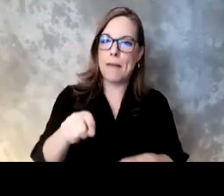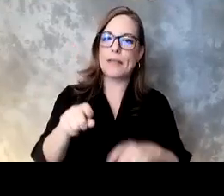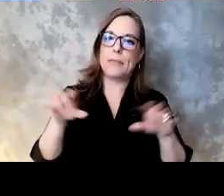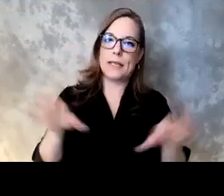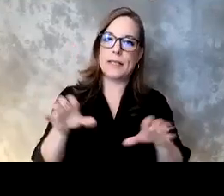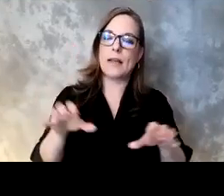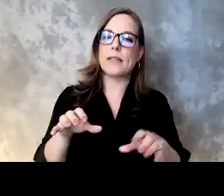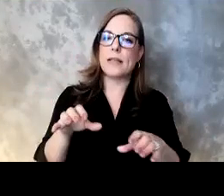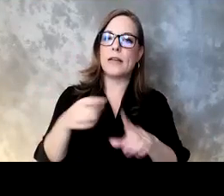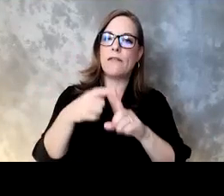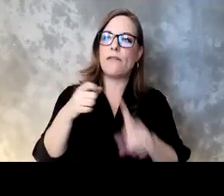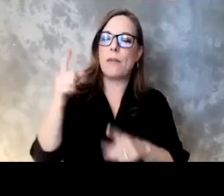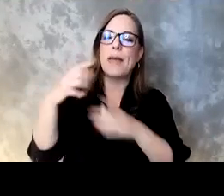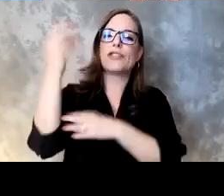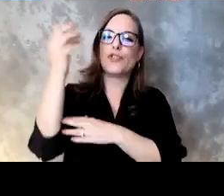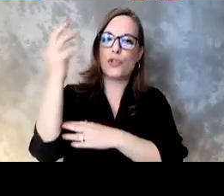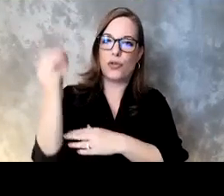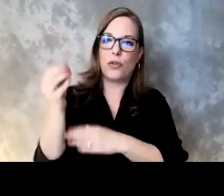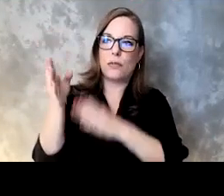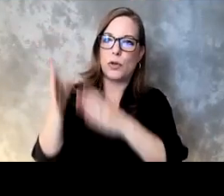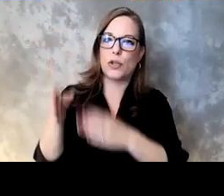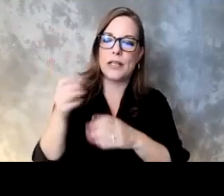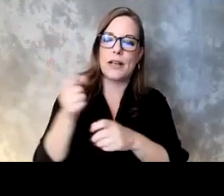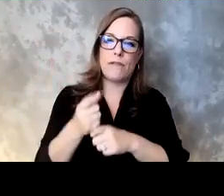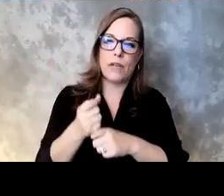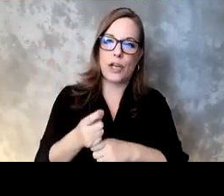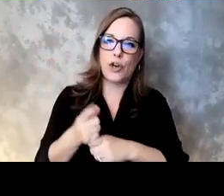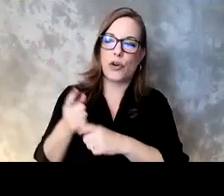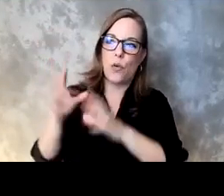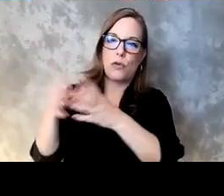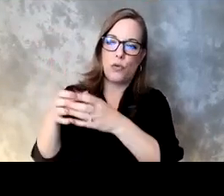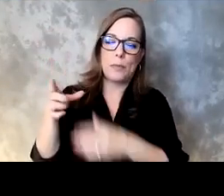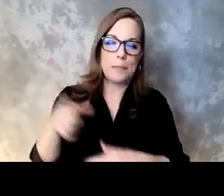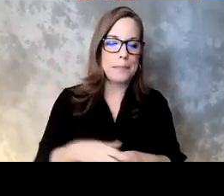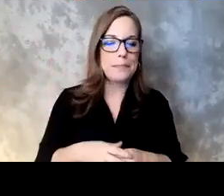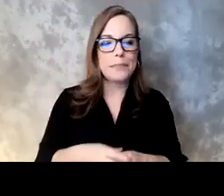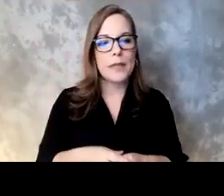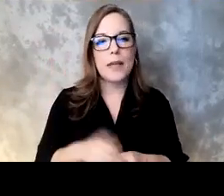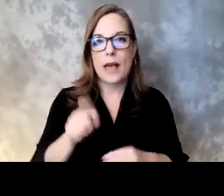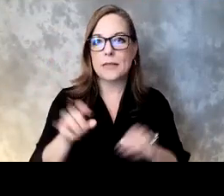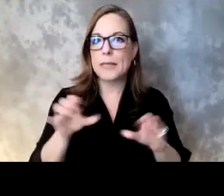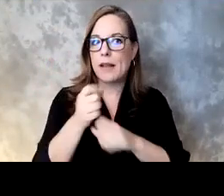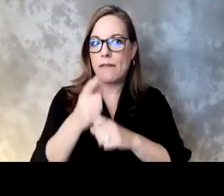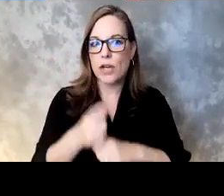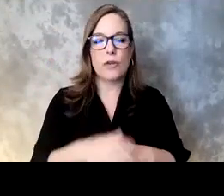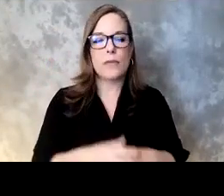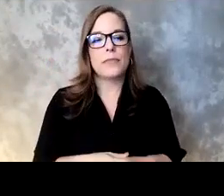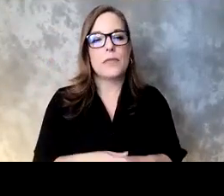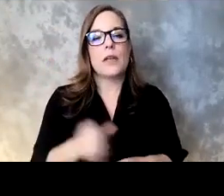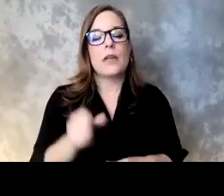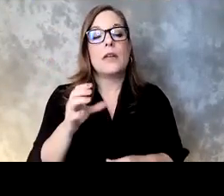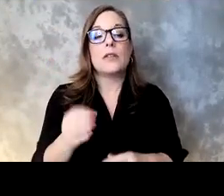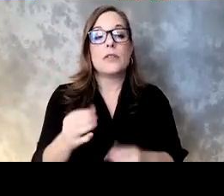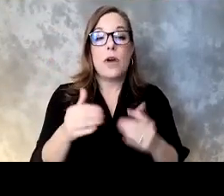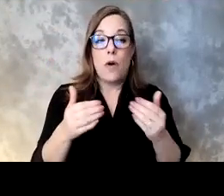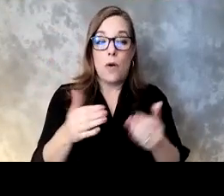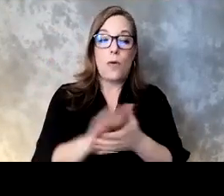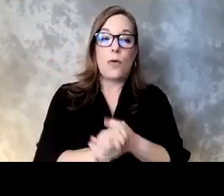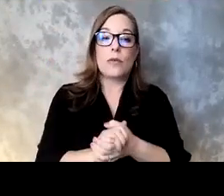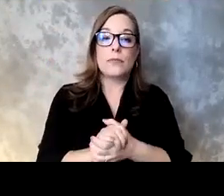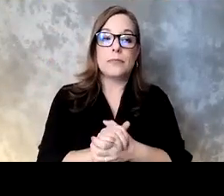source each year. Next slide please. Thank you. So as a preview of our next webinar we're